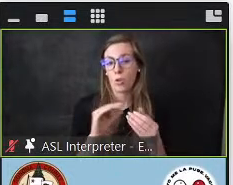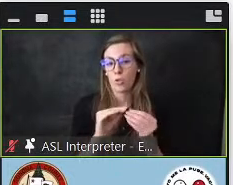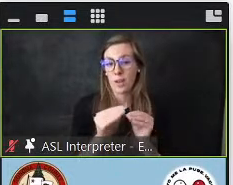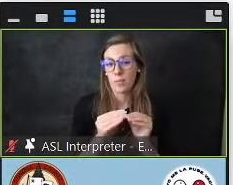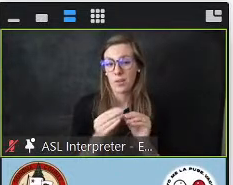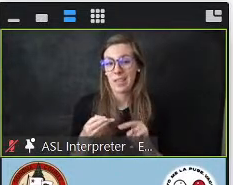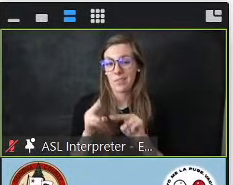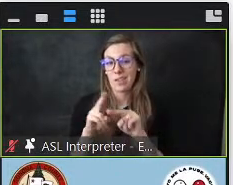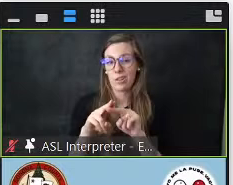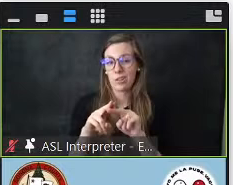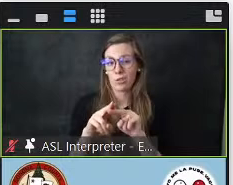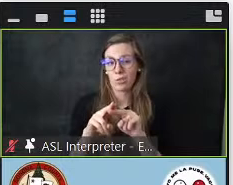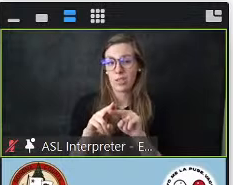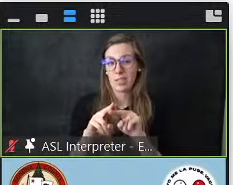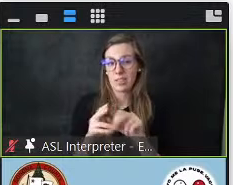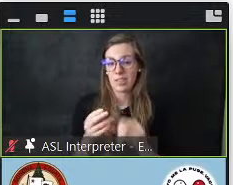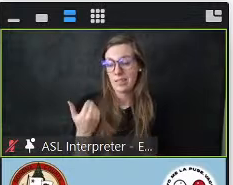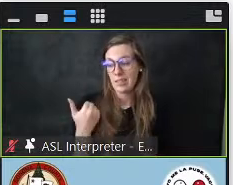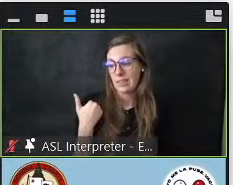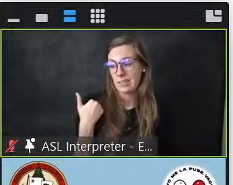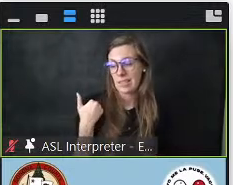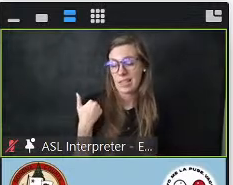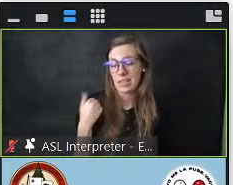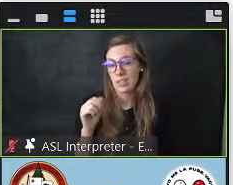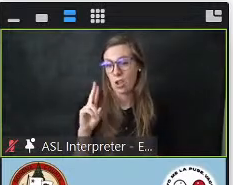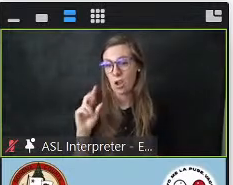between the 2 August, the 16th August to